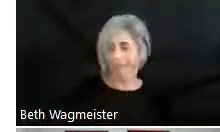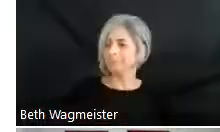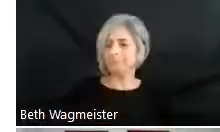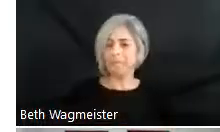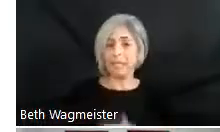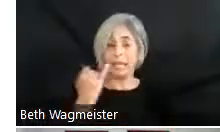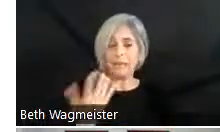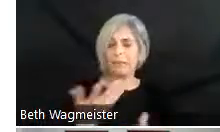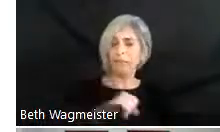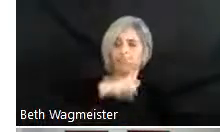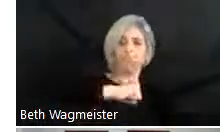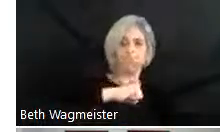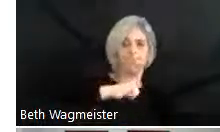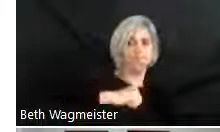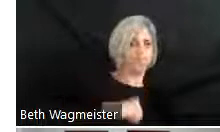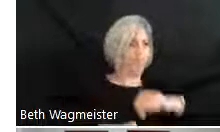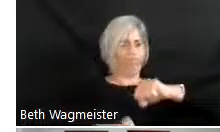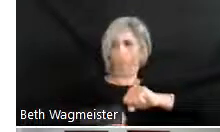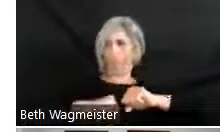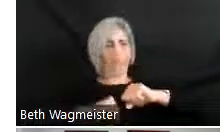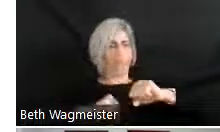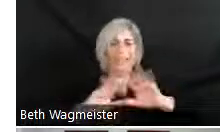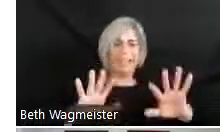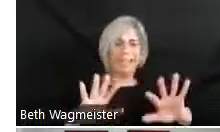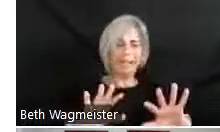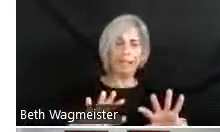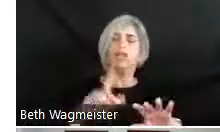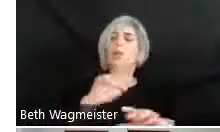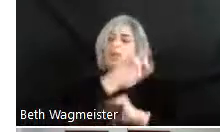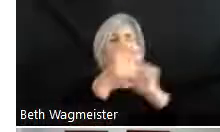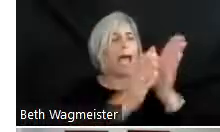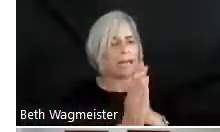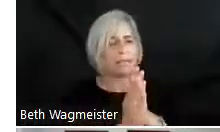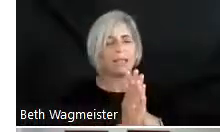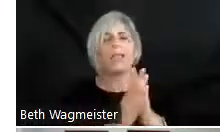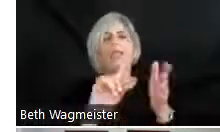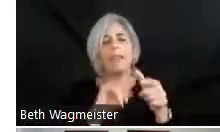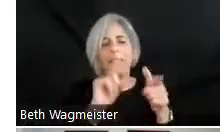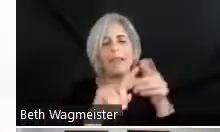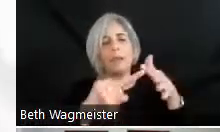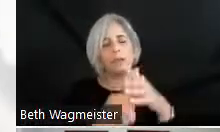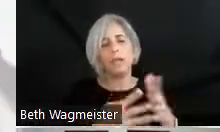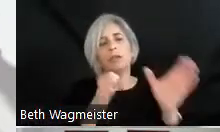resistance with a team, open ended questions are the only way you can get people talking.